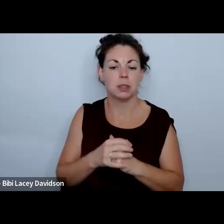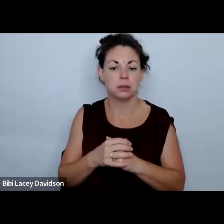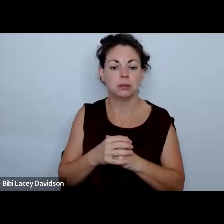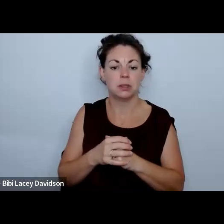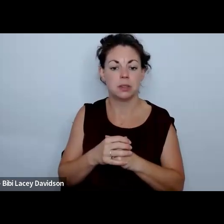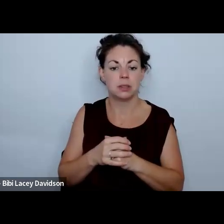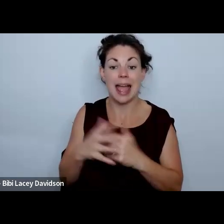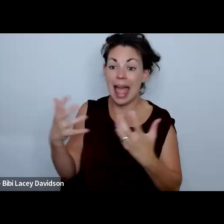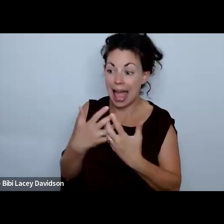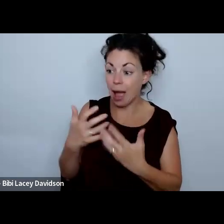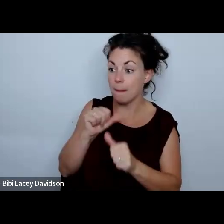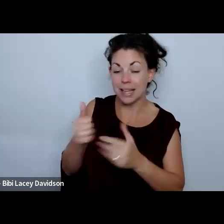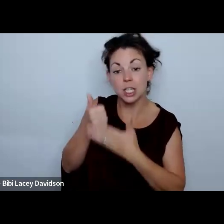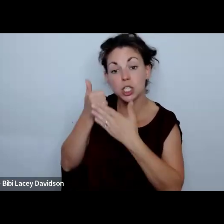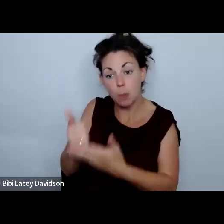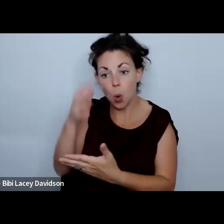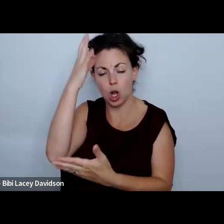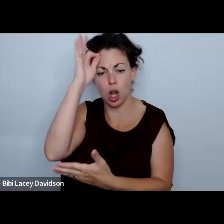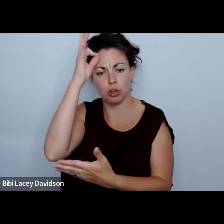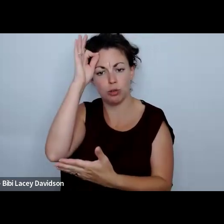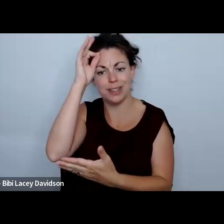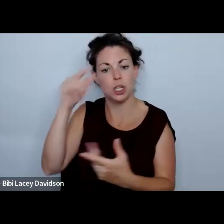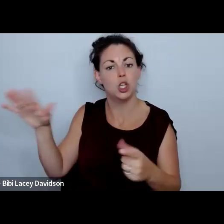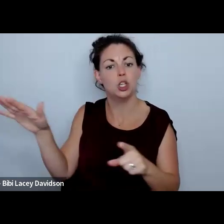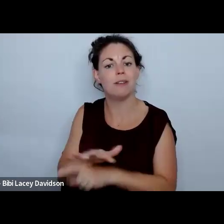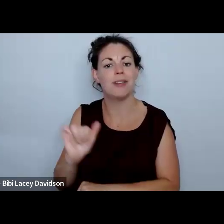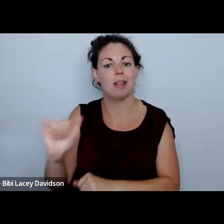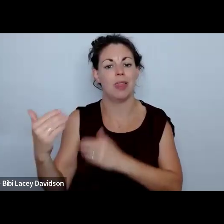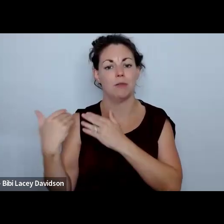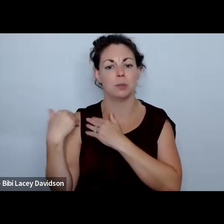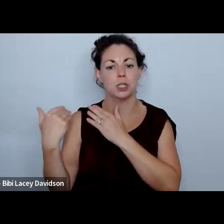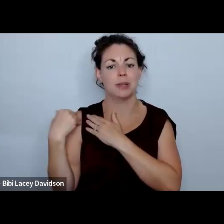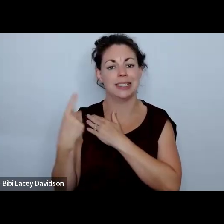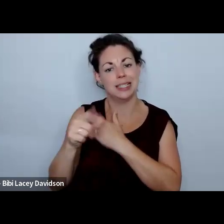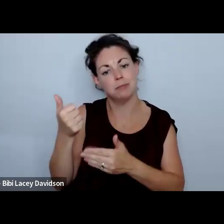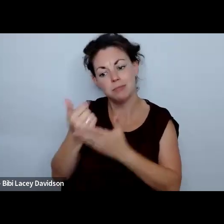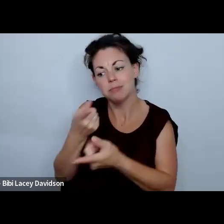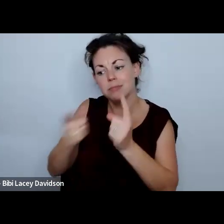which local councilors and metro mayors can sign up to and commit to making transport more